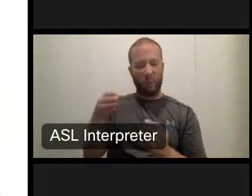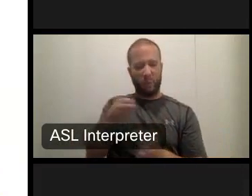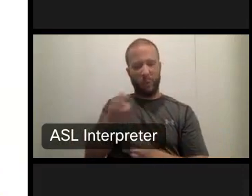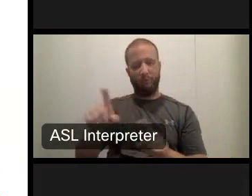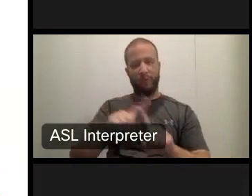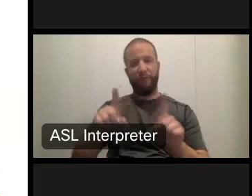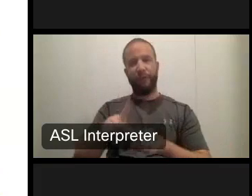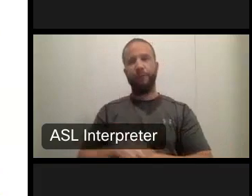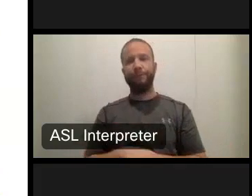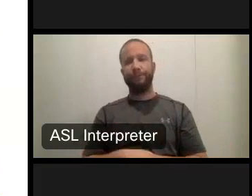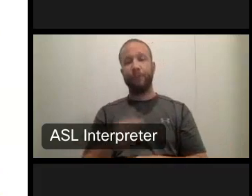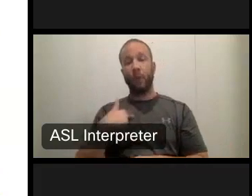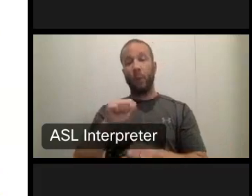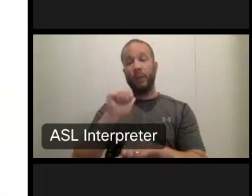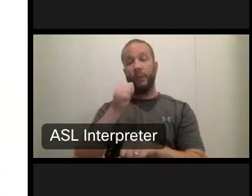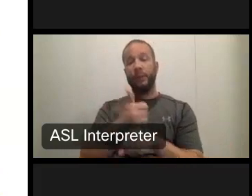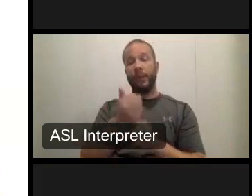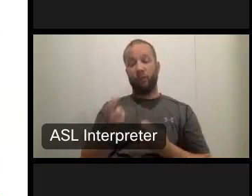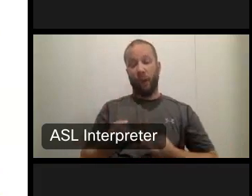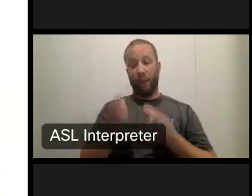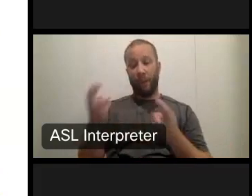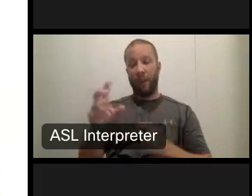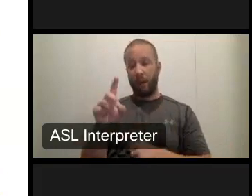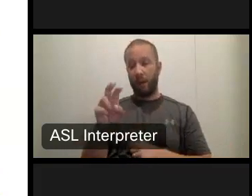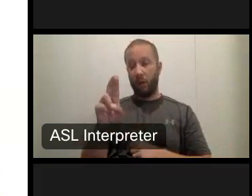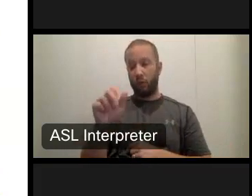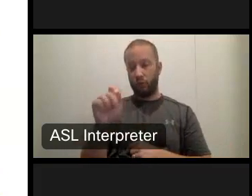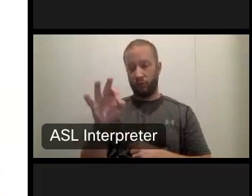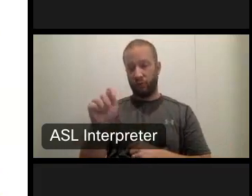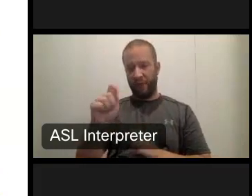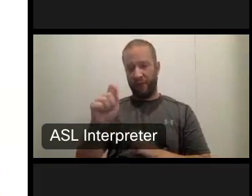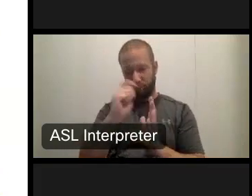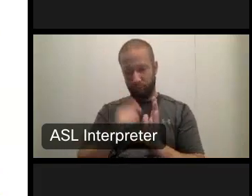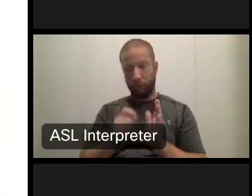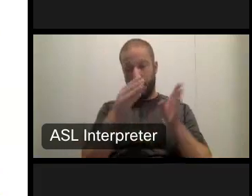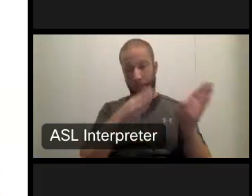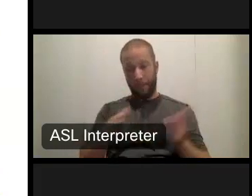to preliminary recommendations on a draft of the transit development plan that was released